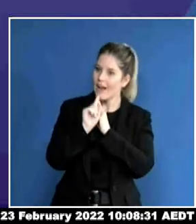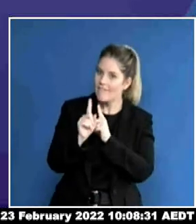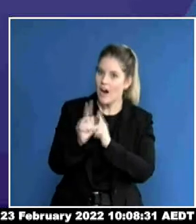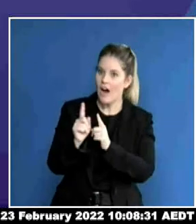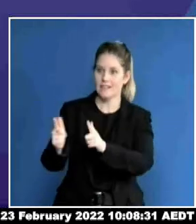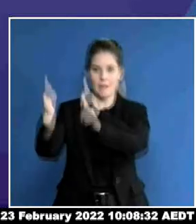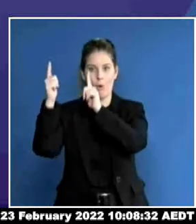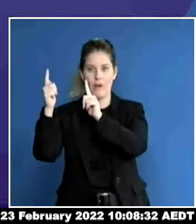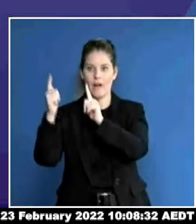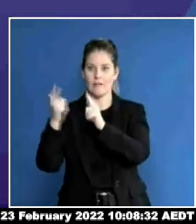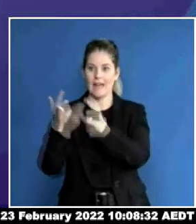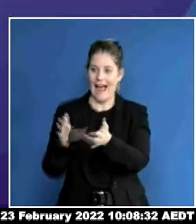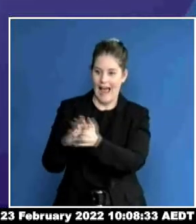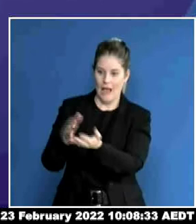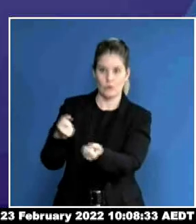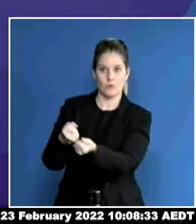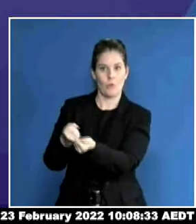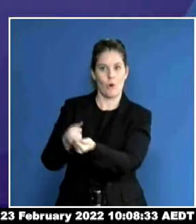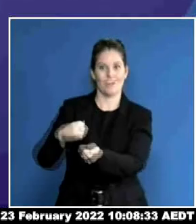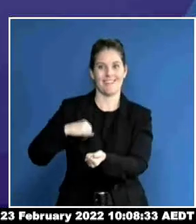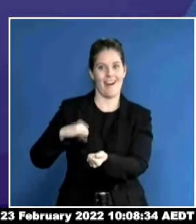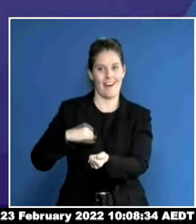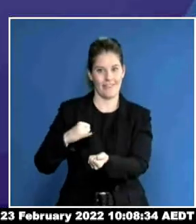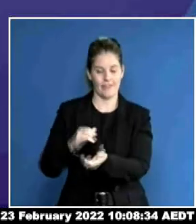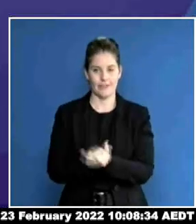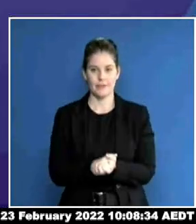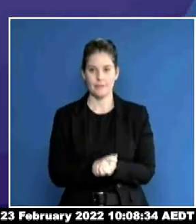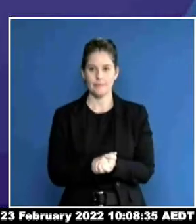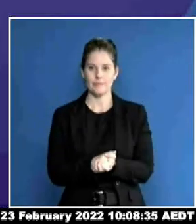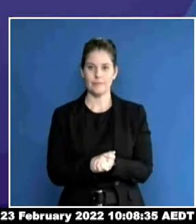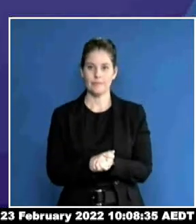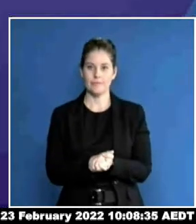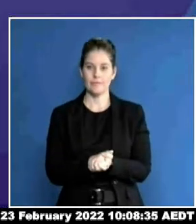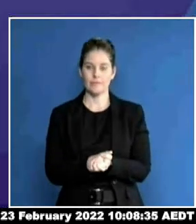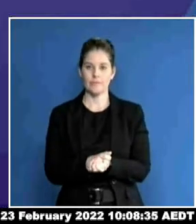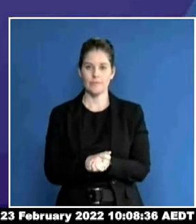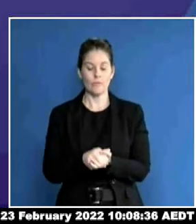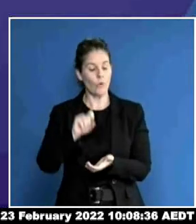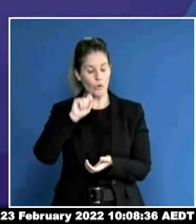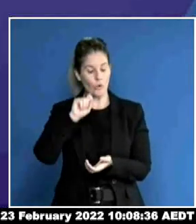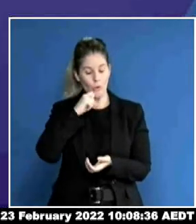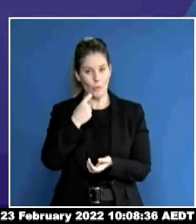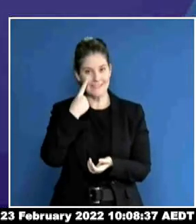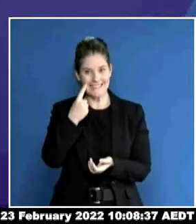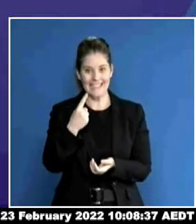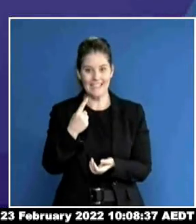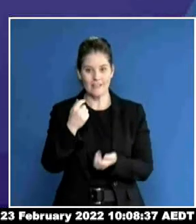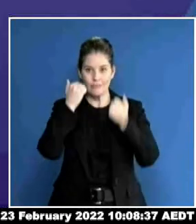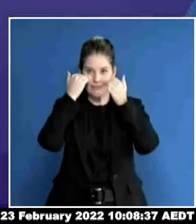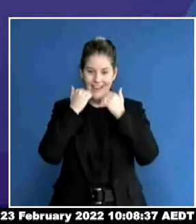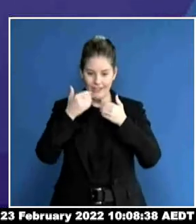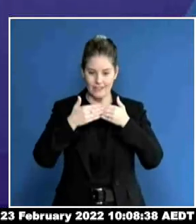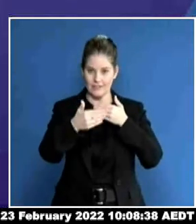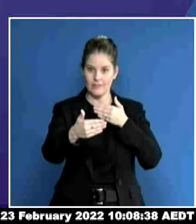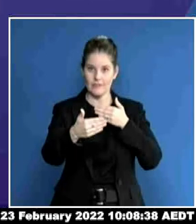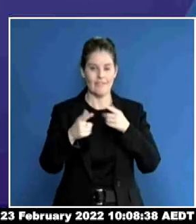The evidence will indicate that different approaches have been taken to calculating the numbers of DES providers and participants.